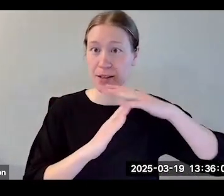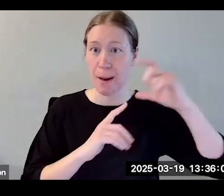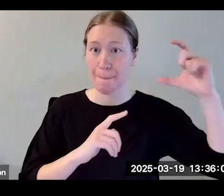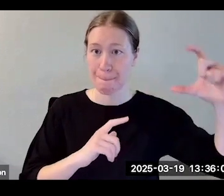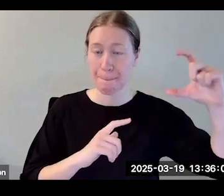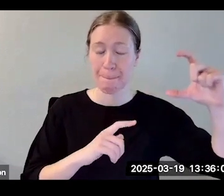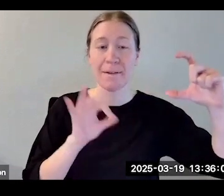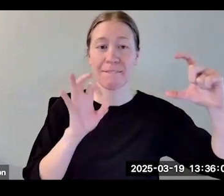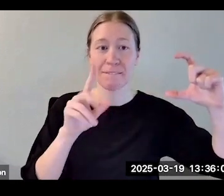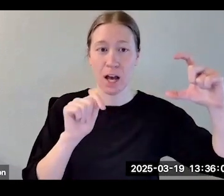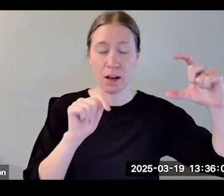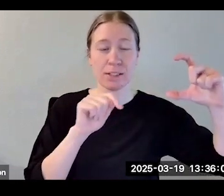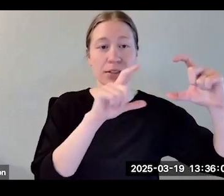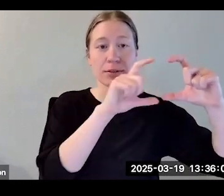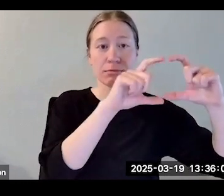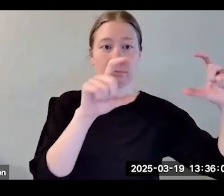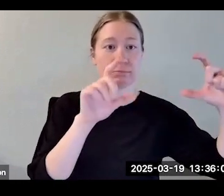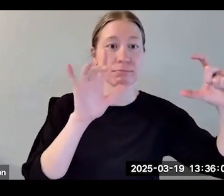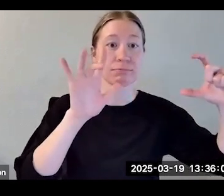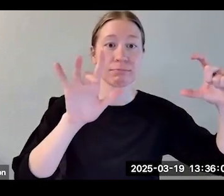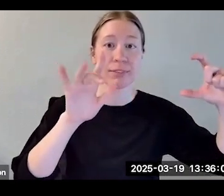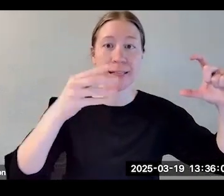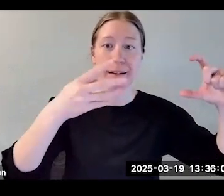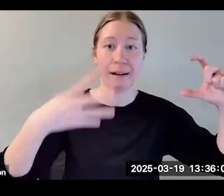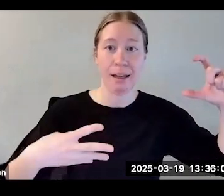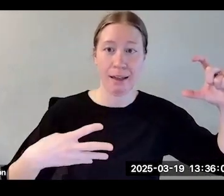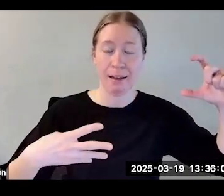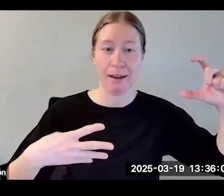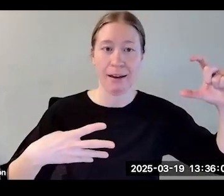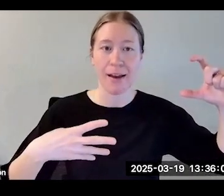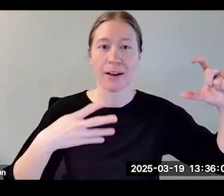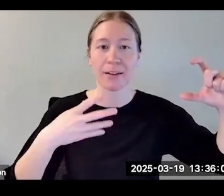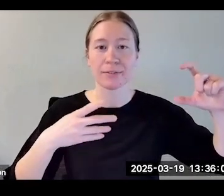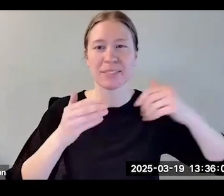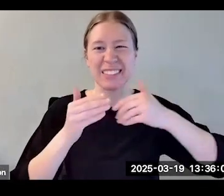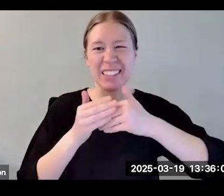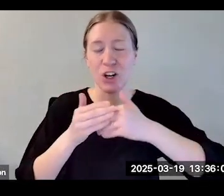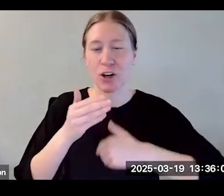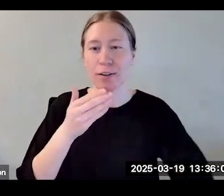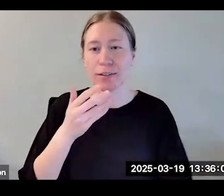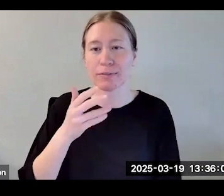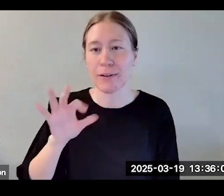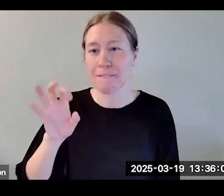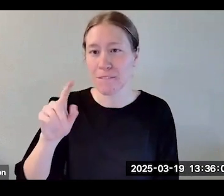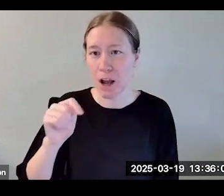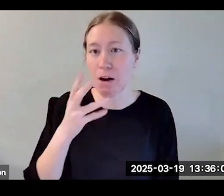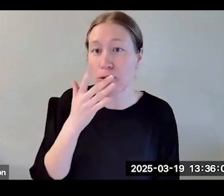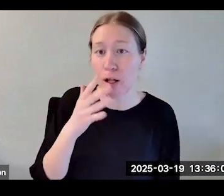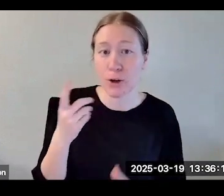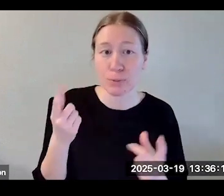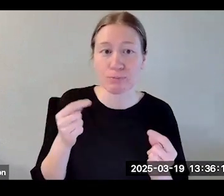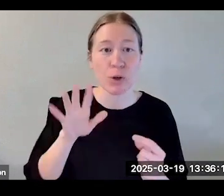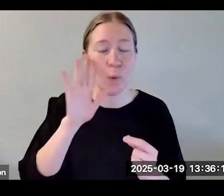I'm going to select the dropdown arrow next to Font Color, and I'm going to select black,